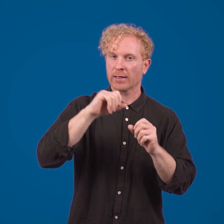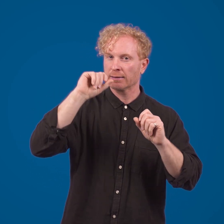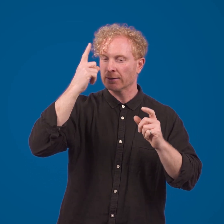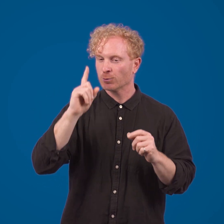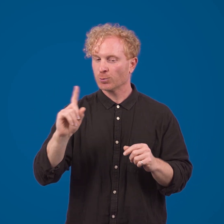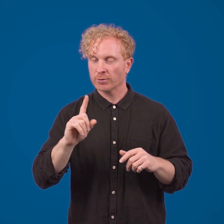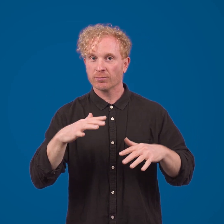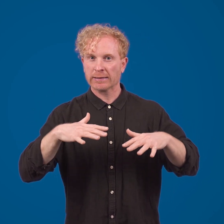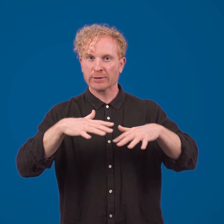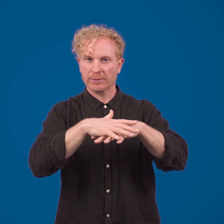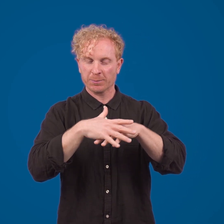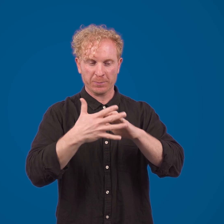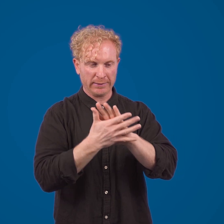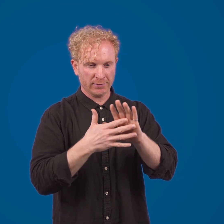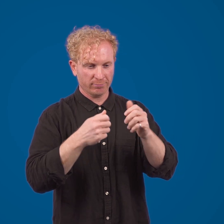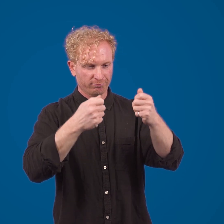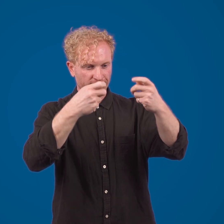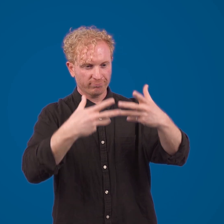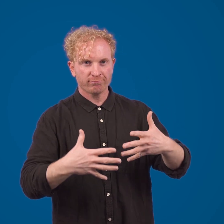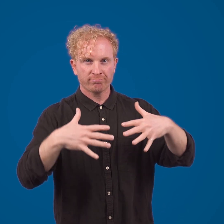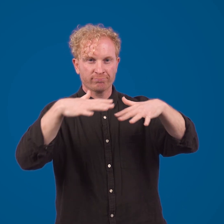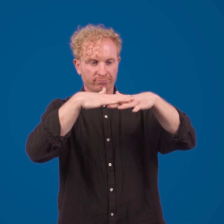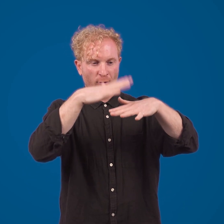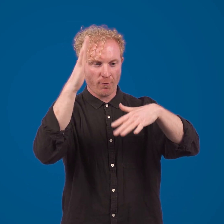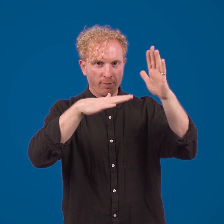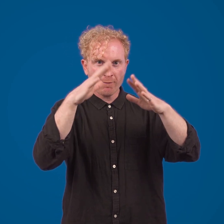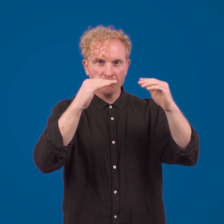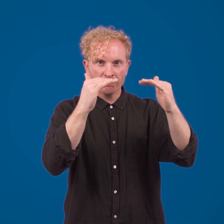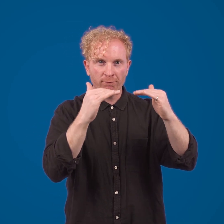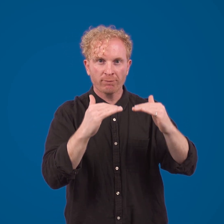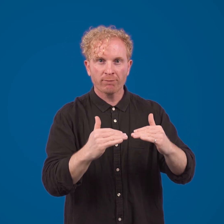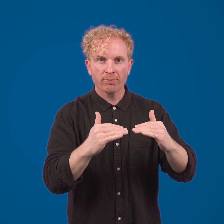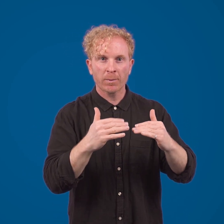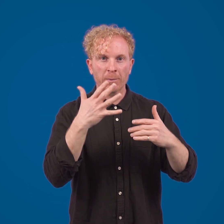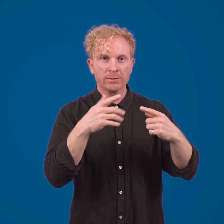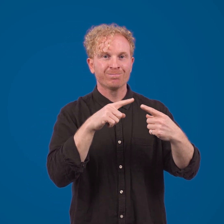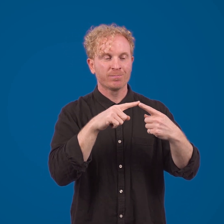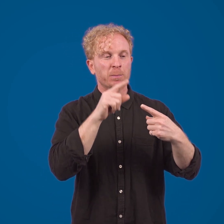This includes an understanding of intersectionality